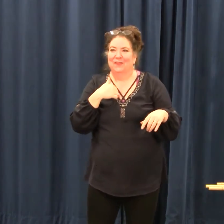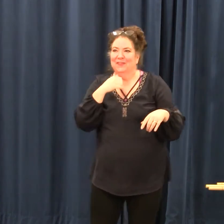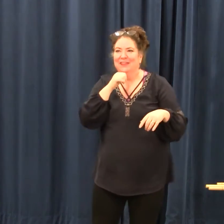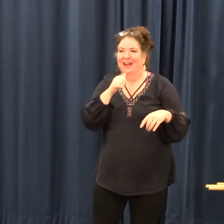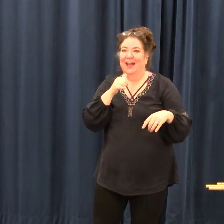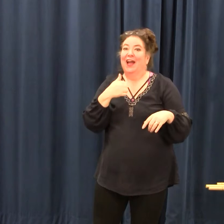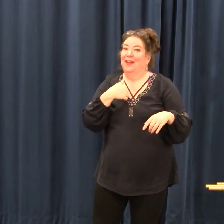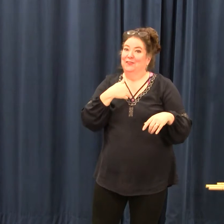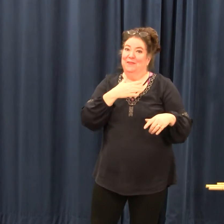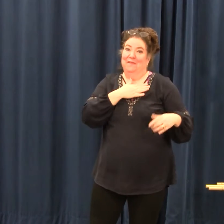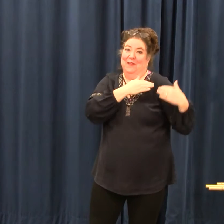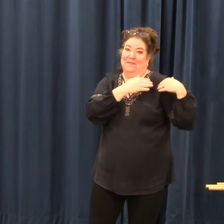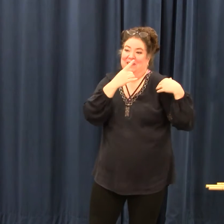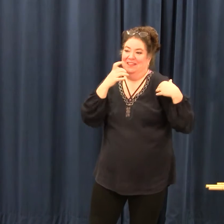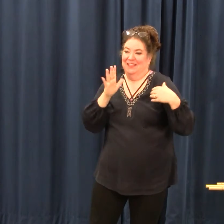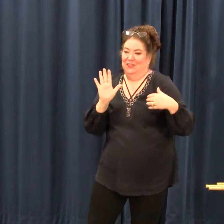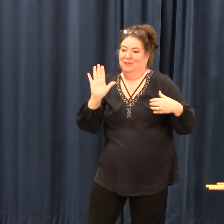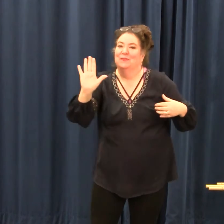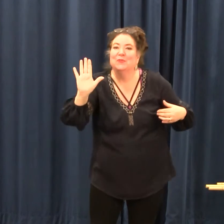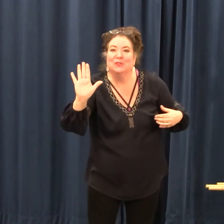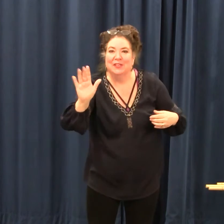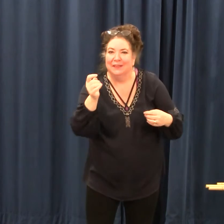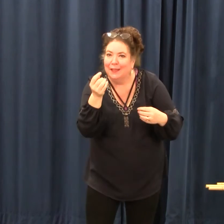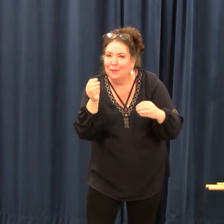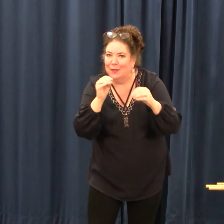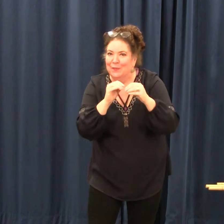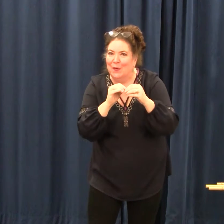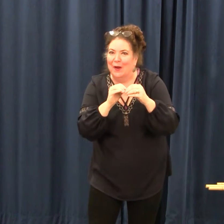was my fault because I should have been pushing a little bit more.